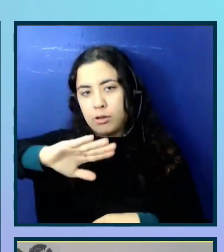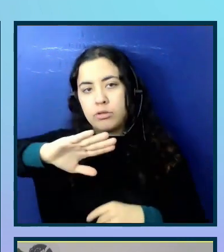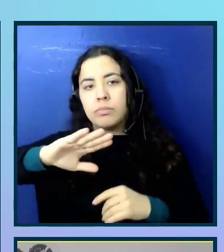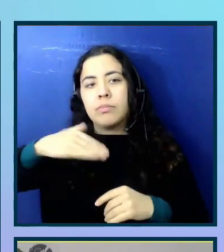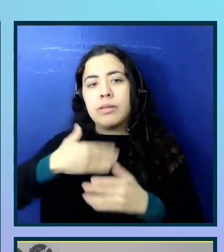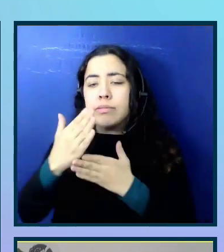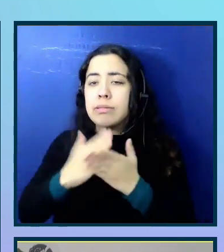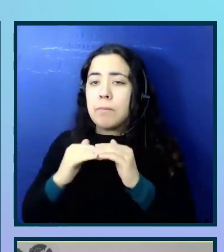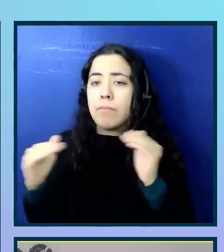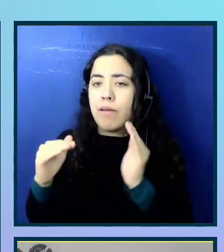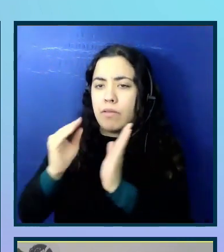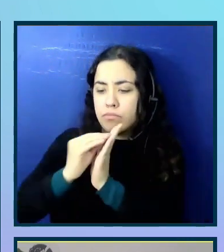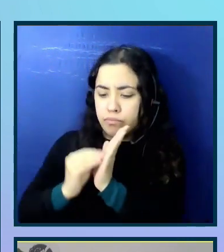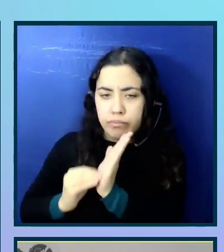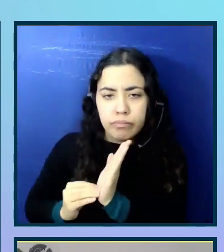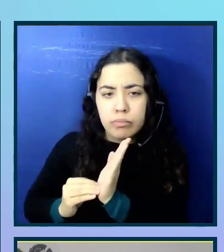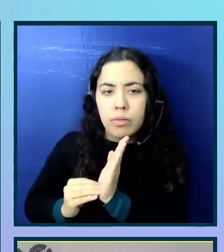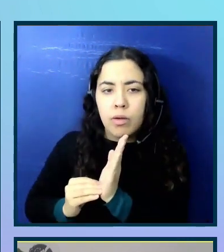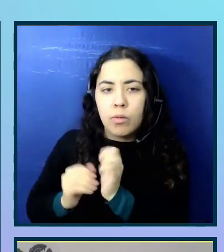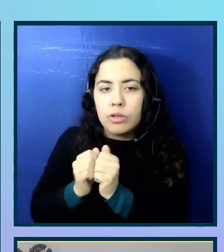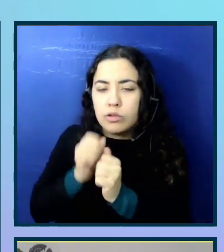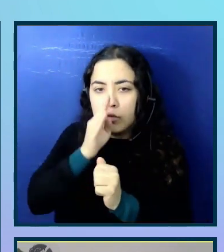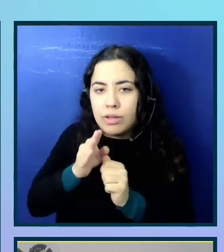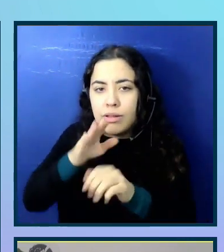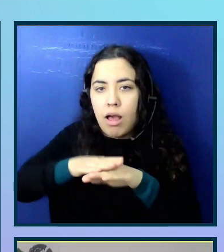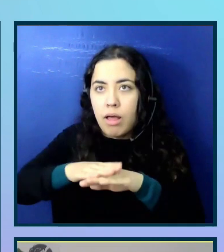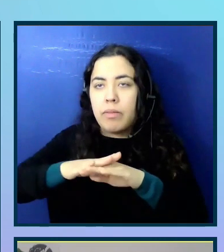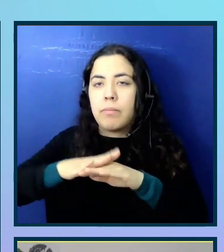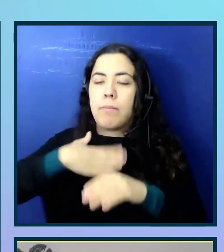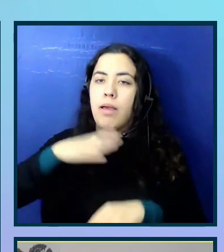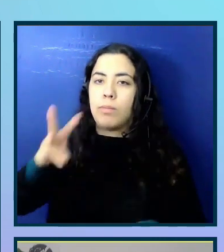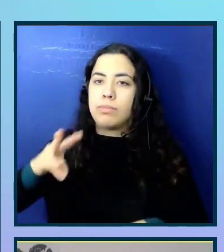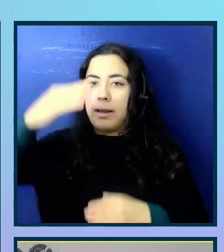where I will document also some things directly on the whole page. So this is what you have on the left.